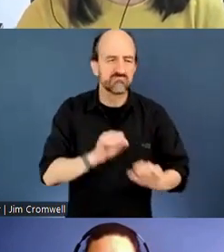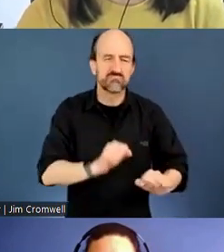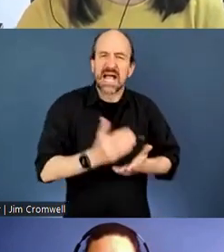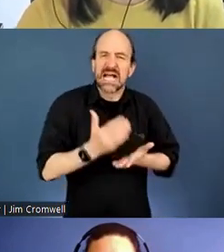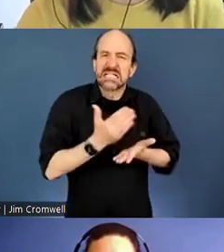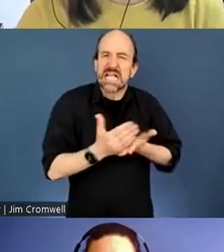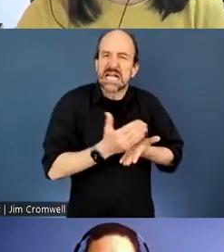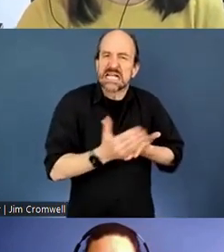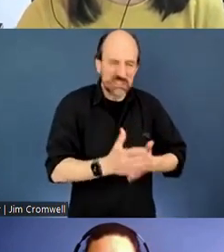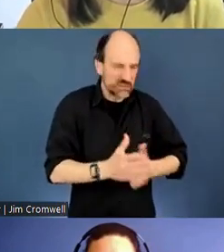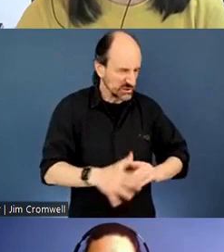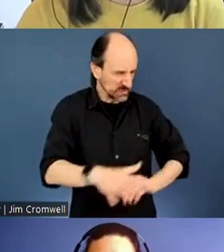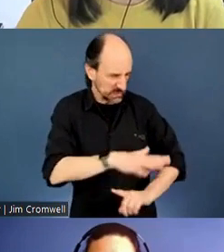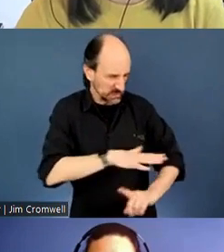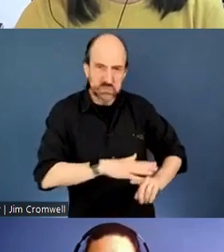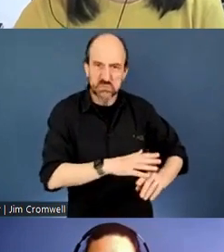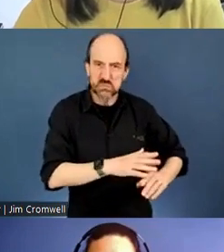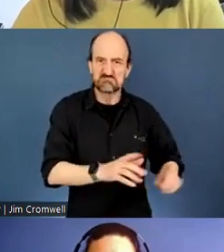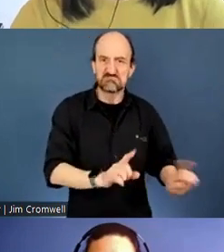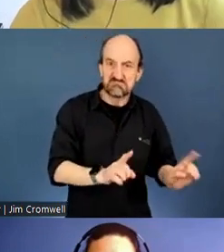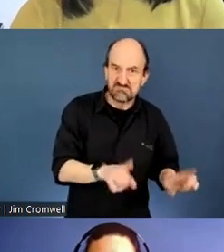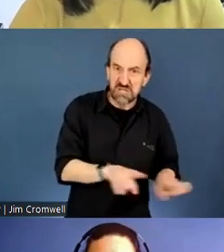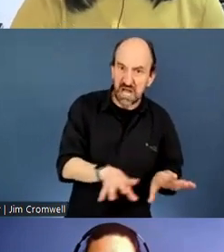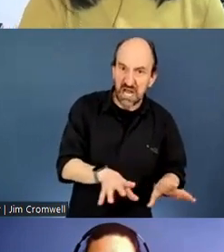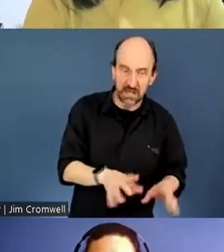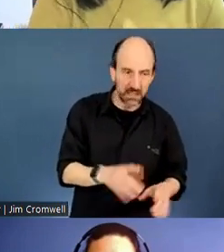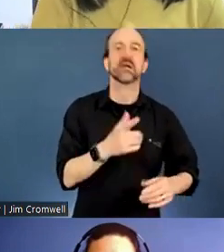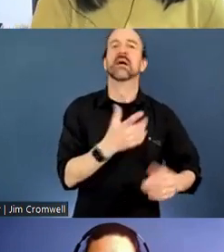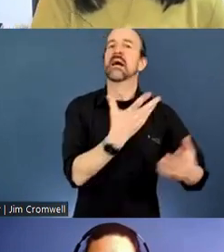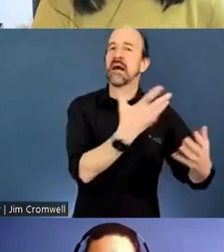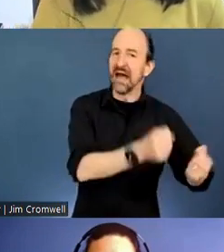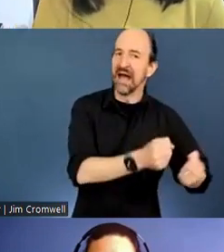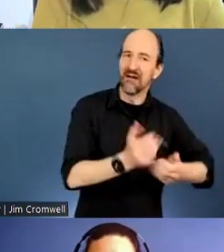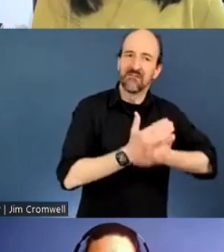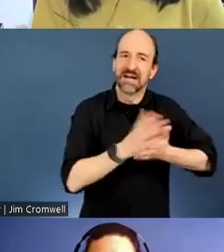who does not. Then following the evaluation we